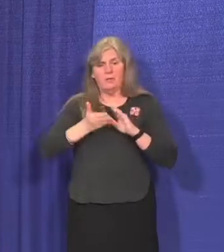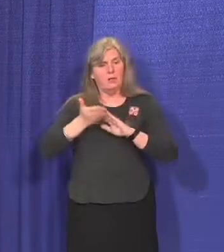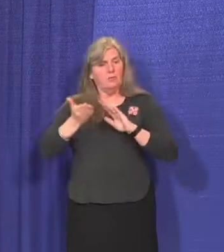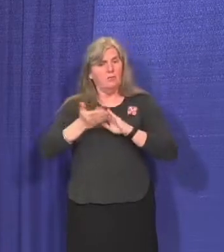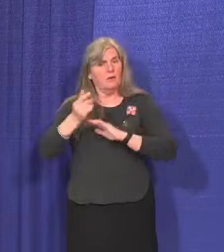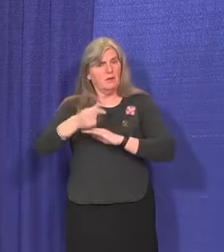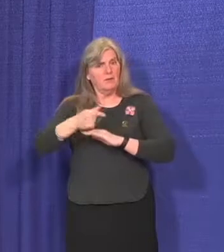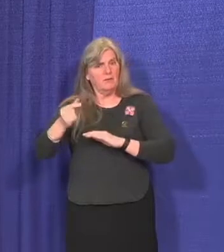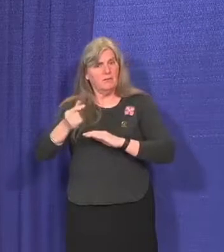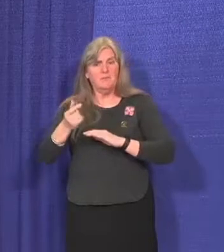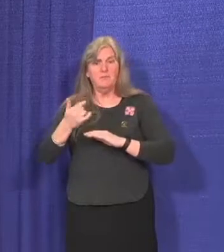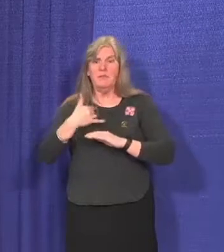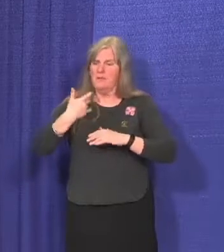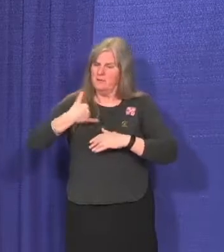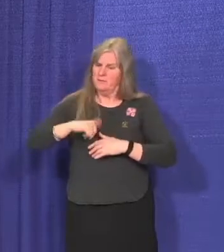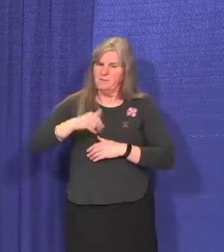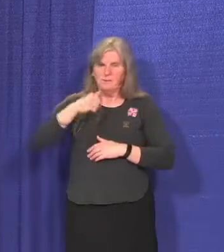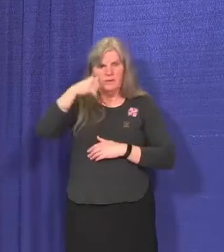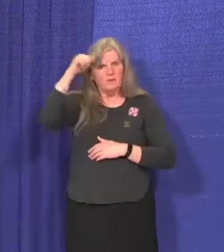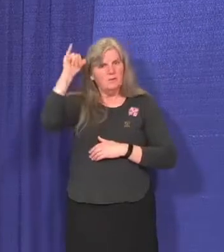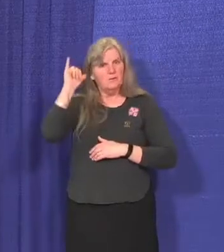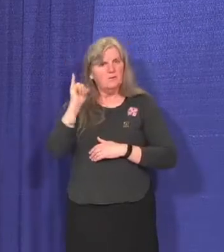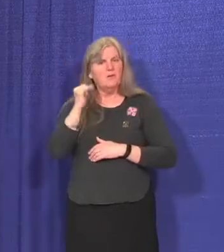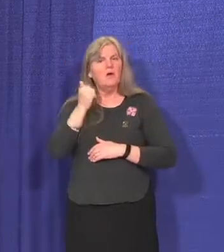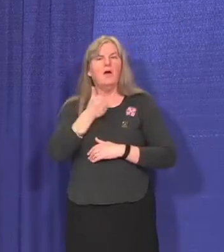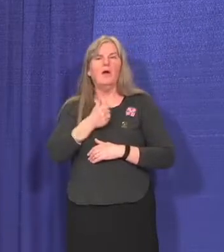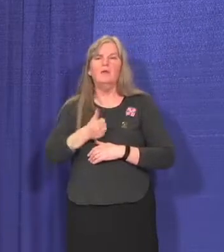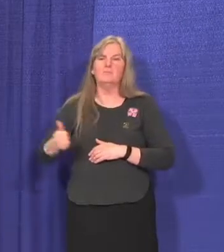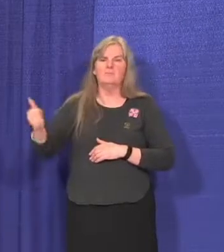move on the recommendations with